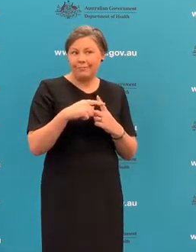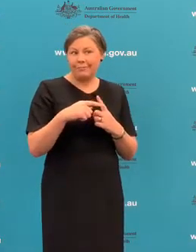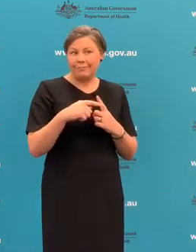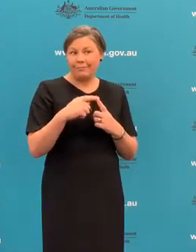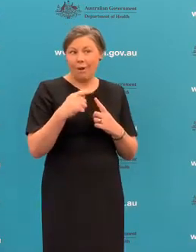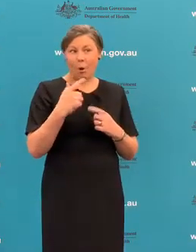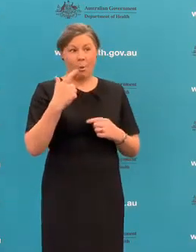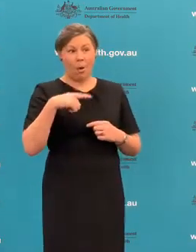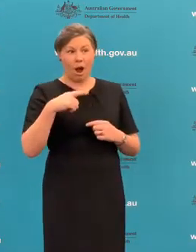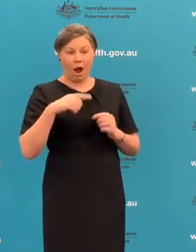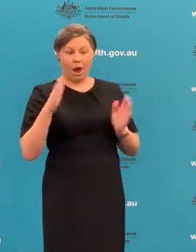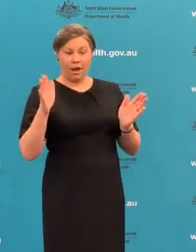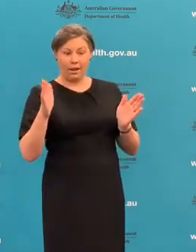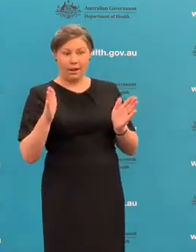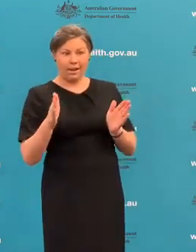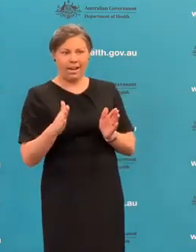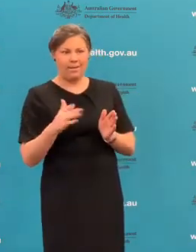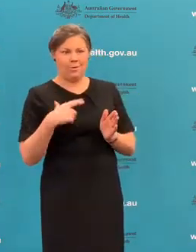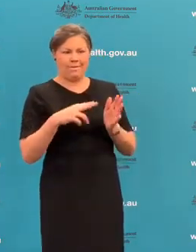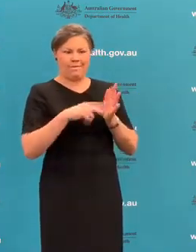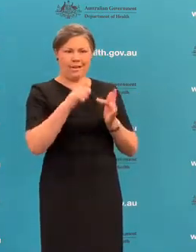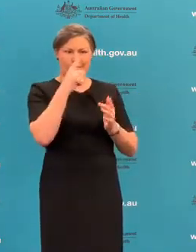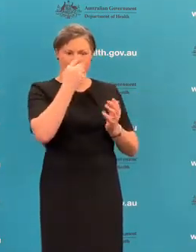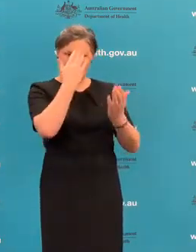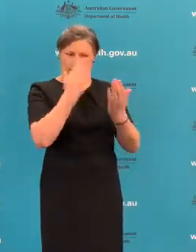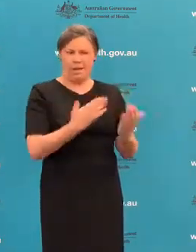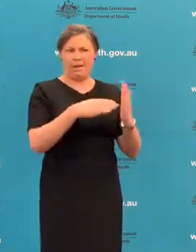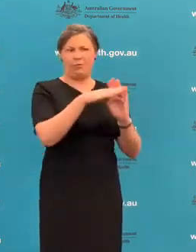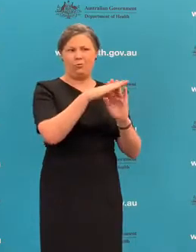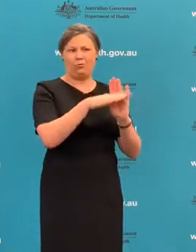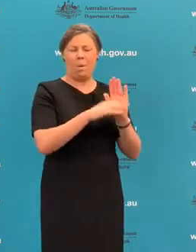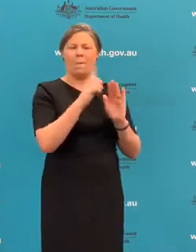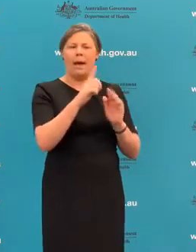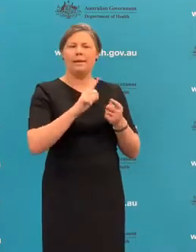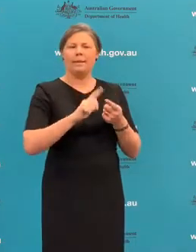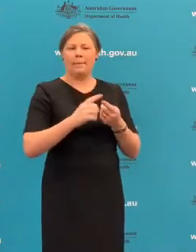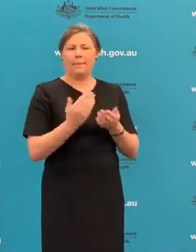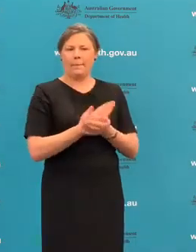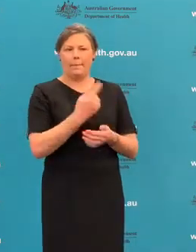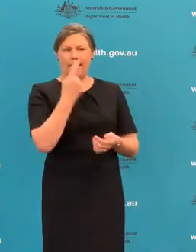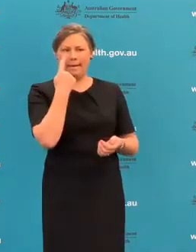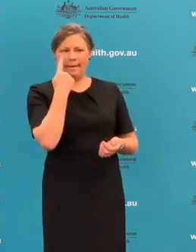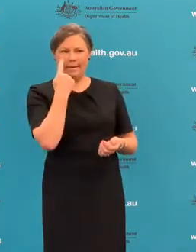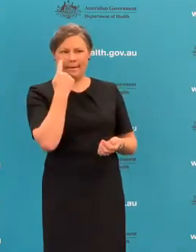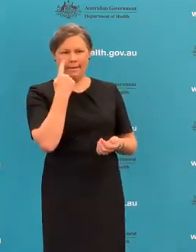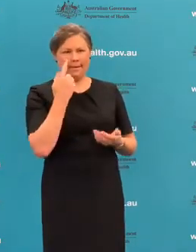to the people of Victoria, but we need to continue watching the figures over the coming days and obviously people need to